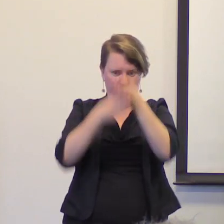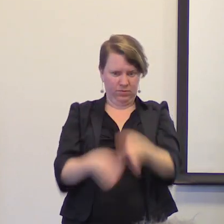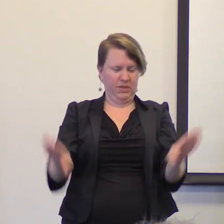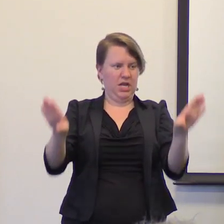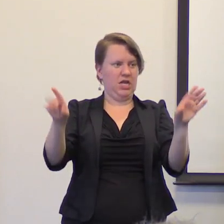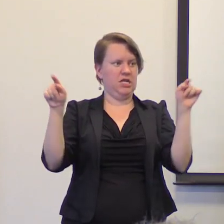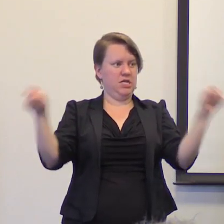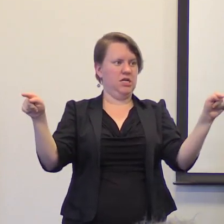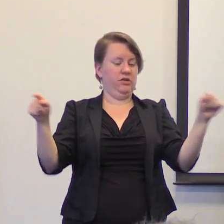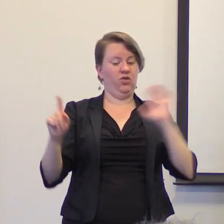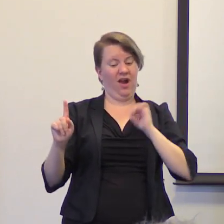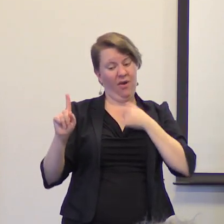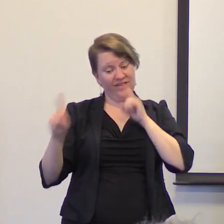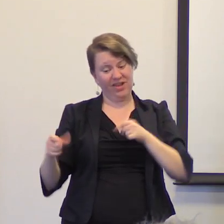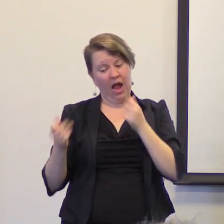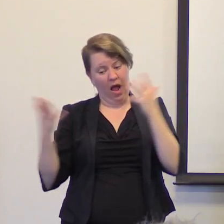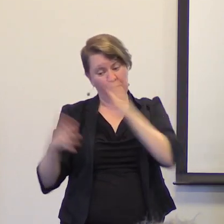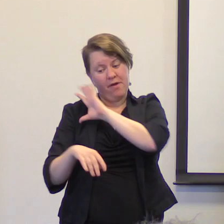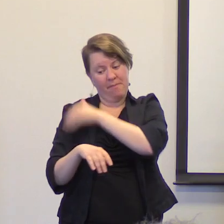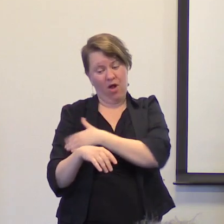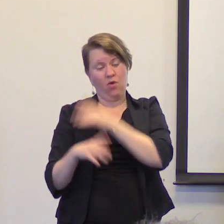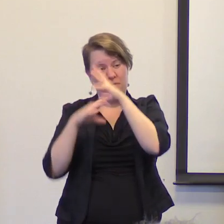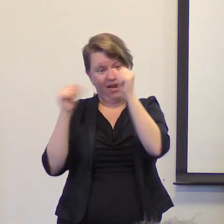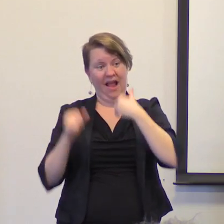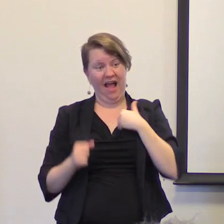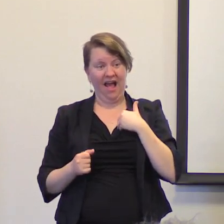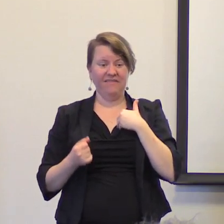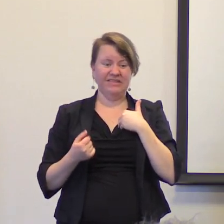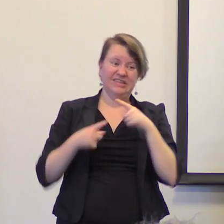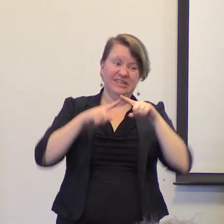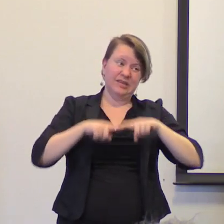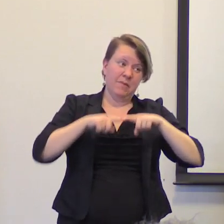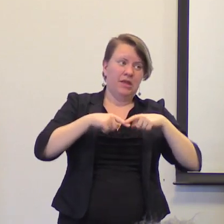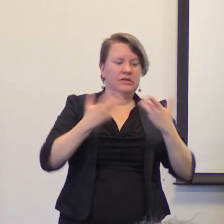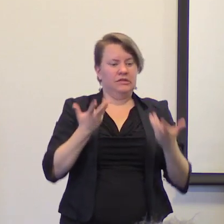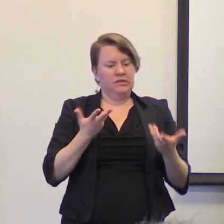So our answer to how much power does the president have is contextual, and I can assure you that